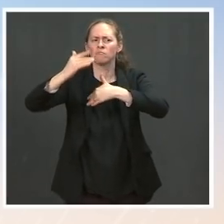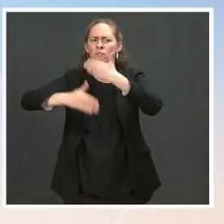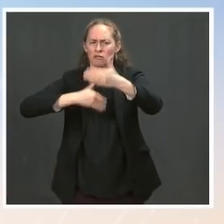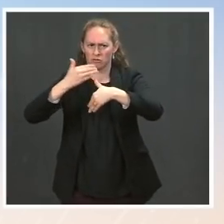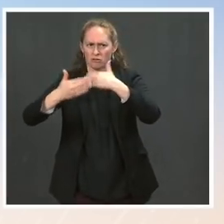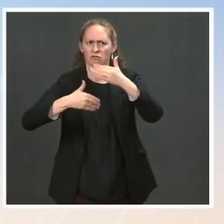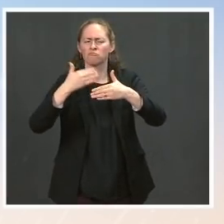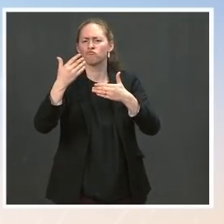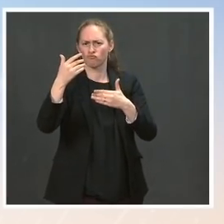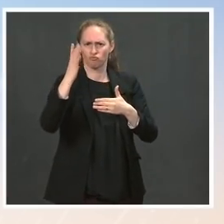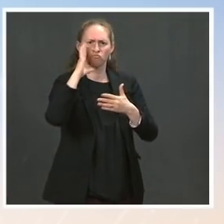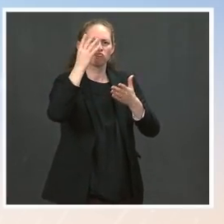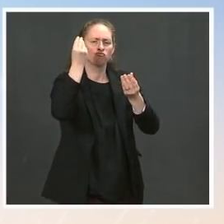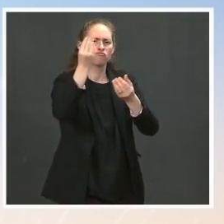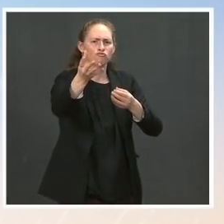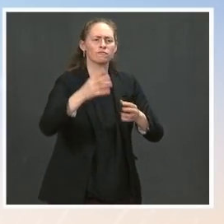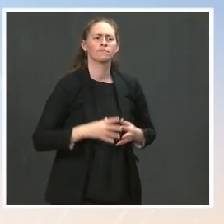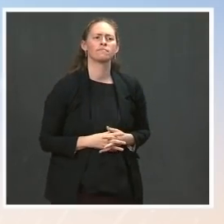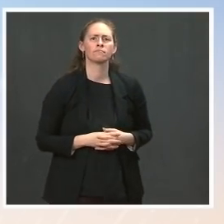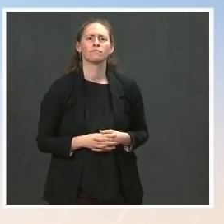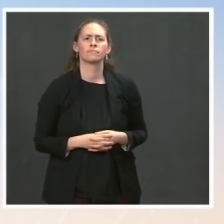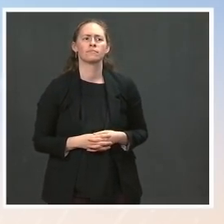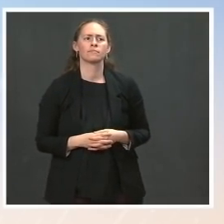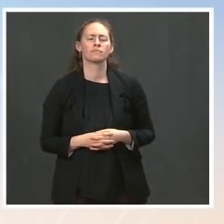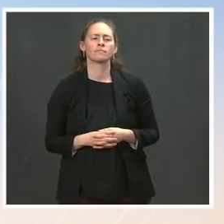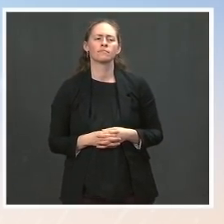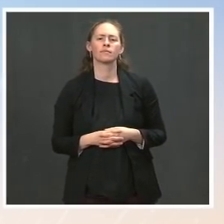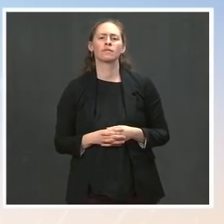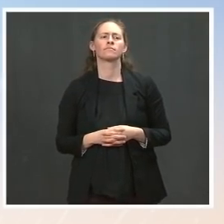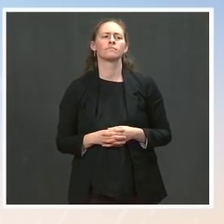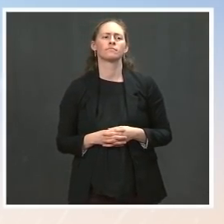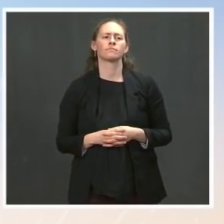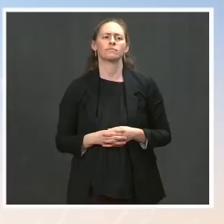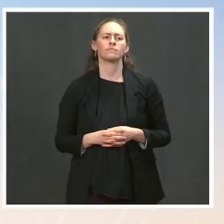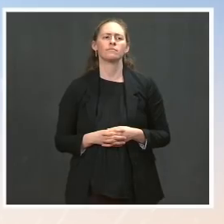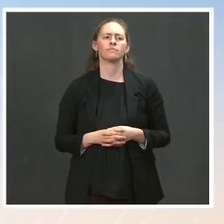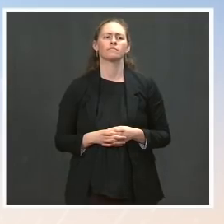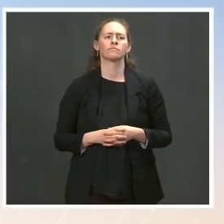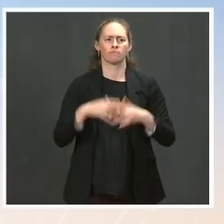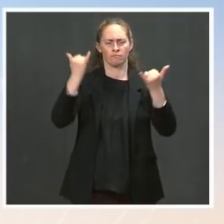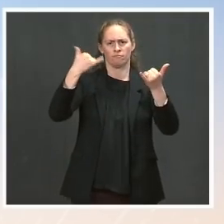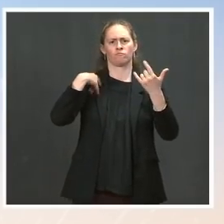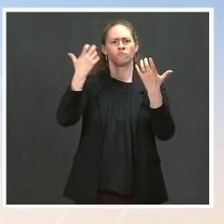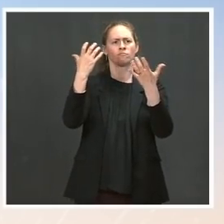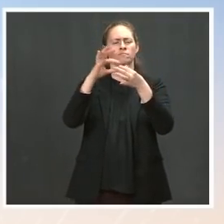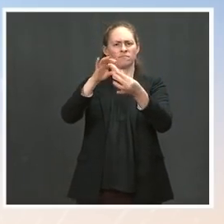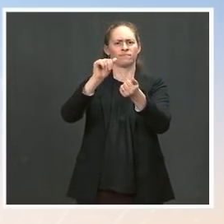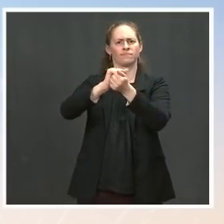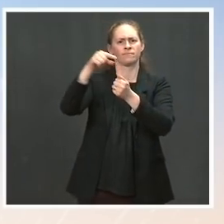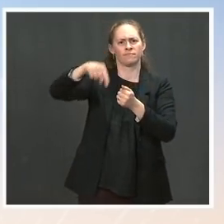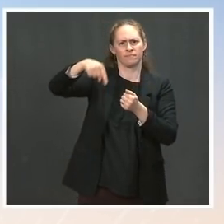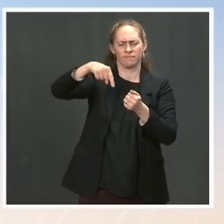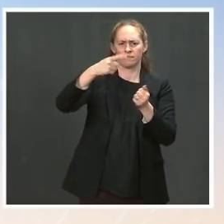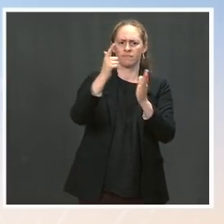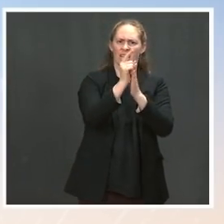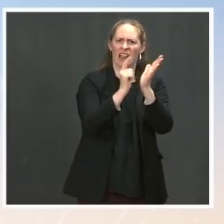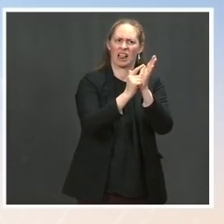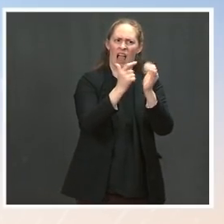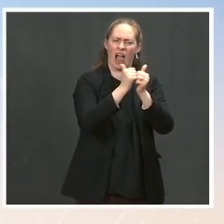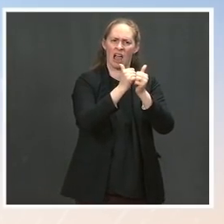Ms. Psaki: Sure. Go ahead. The Press: Yes, you talked about paying for the infrastructure bill. Is the President set on raising the corporate tax rate as the way to do that,